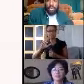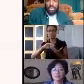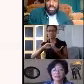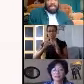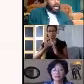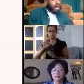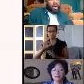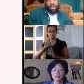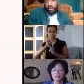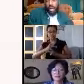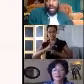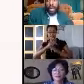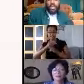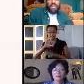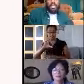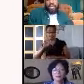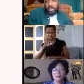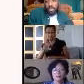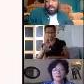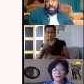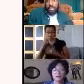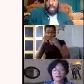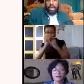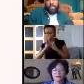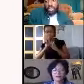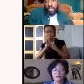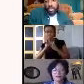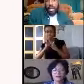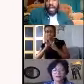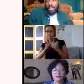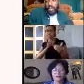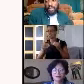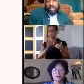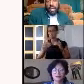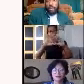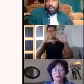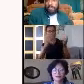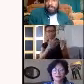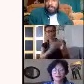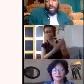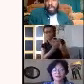despite all of that, how do we continue to be, care for each other in the anti-racist